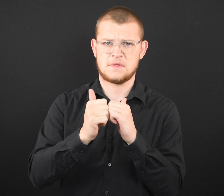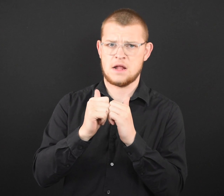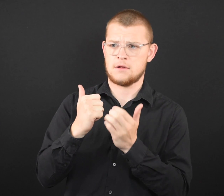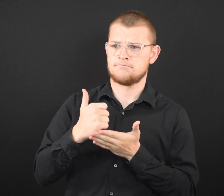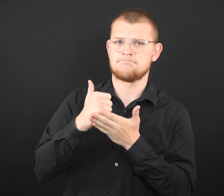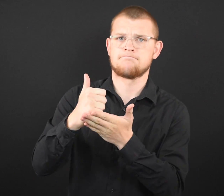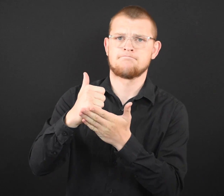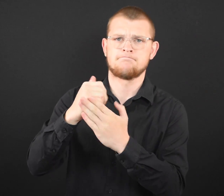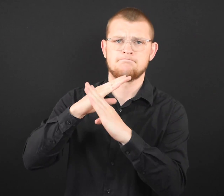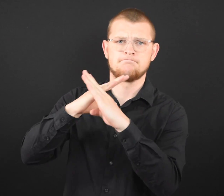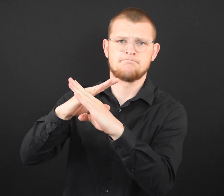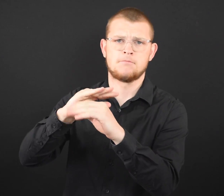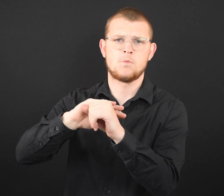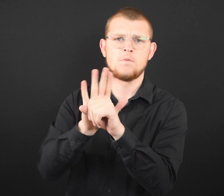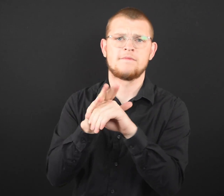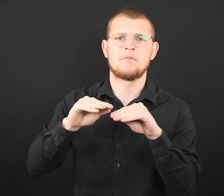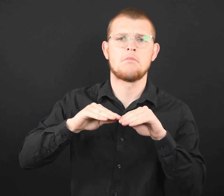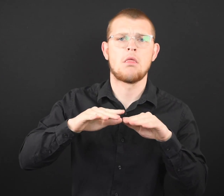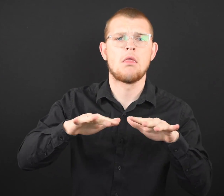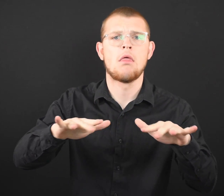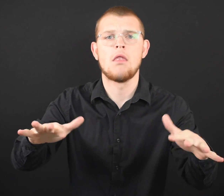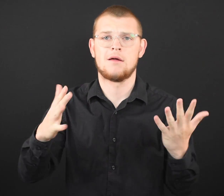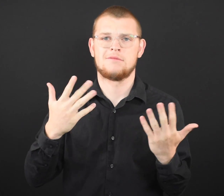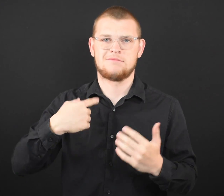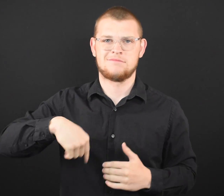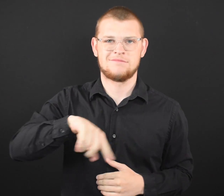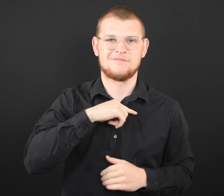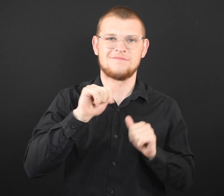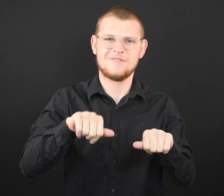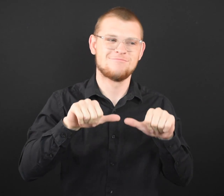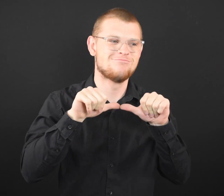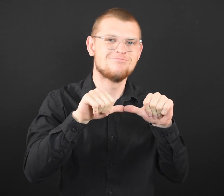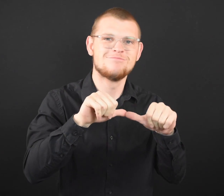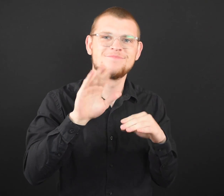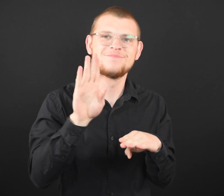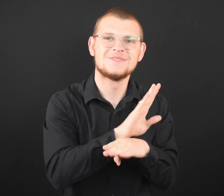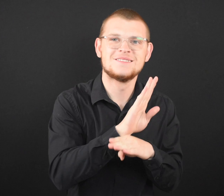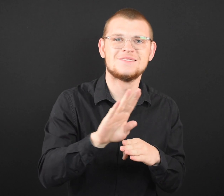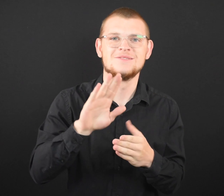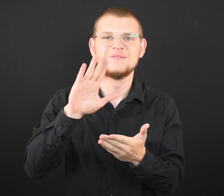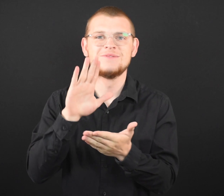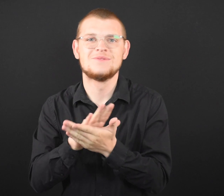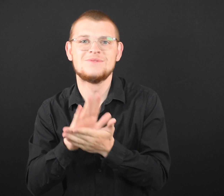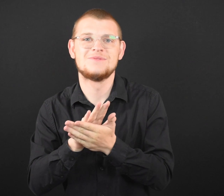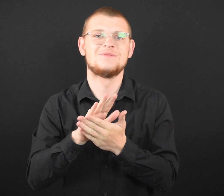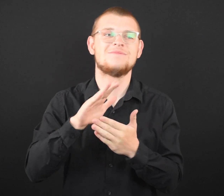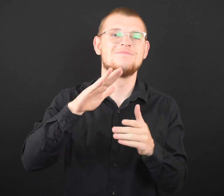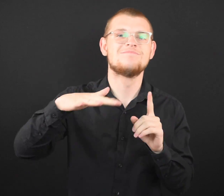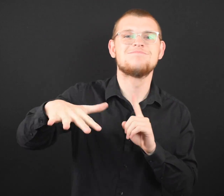By stopping the spread of COVID-19, we can keep businesses, schools, and other venues open.